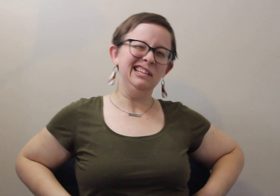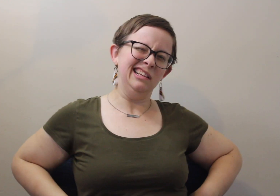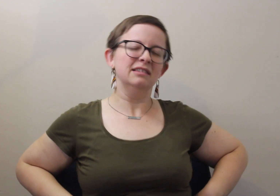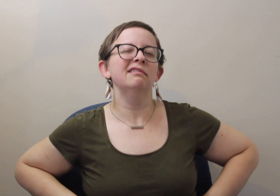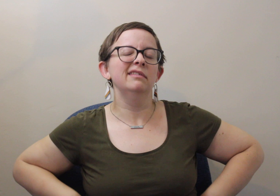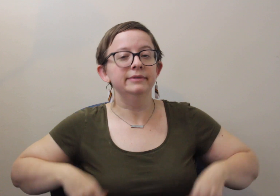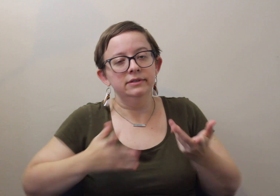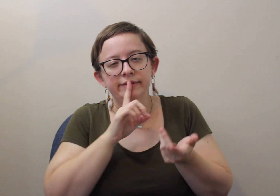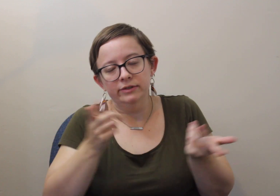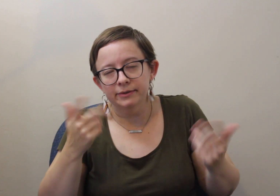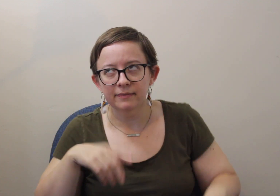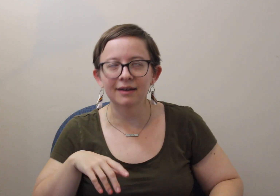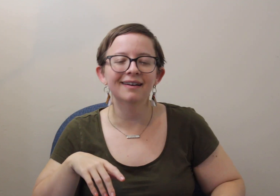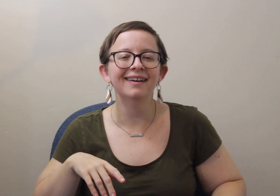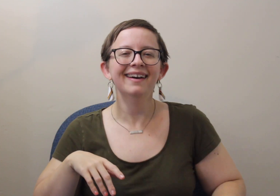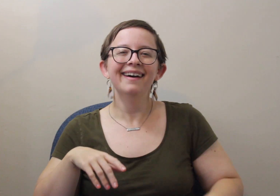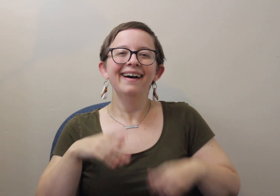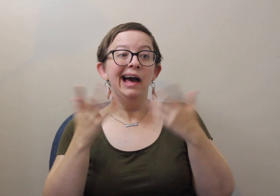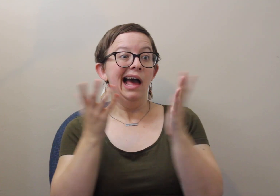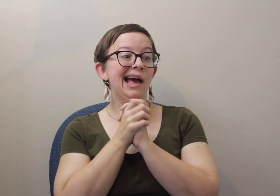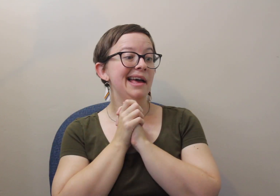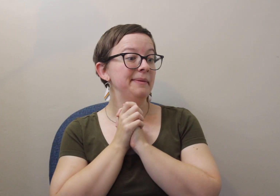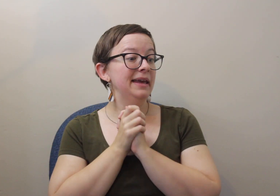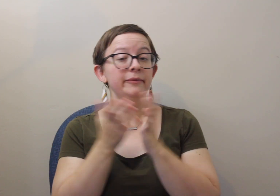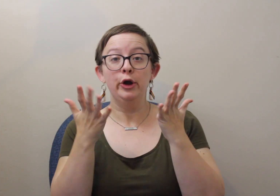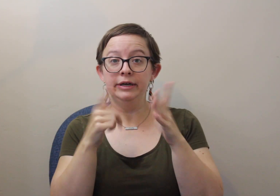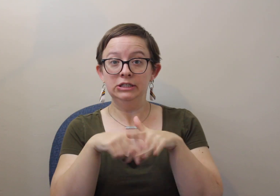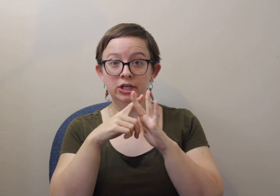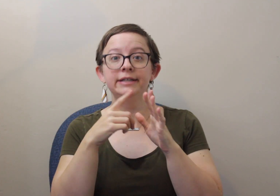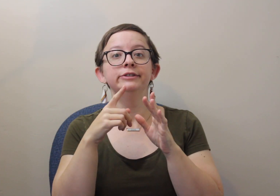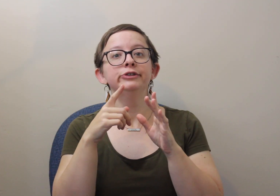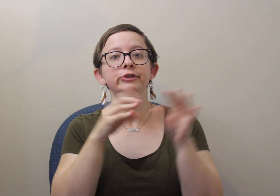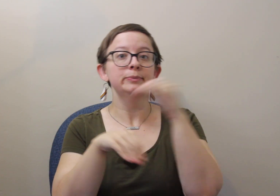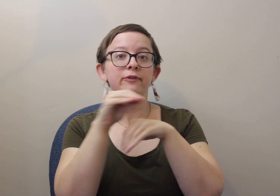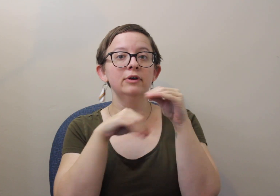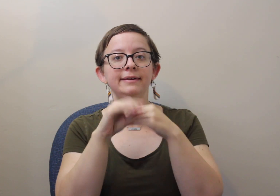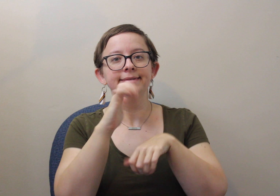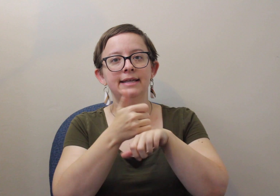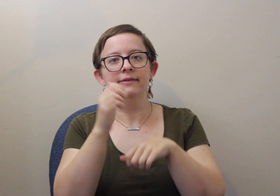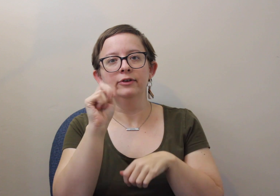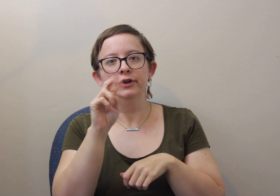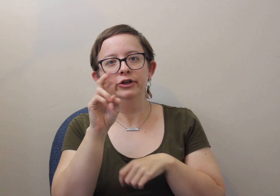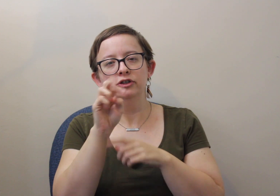I'm like uh.... which is probably true. Um yeah I have started moving around